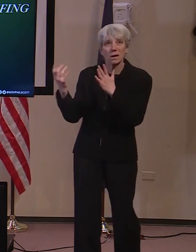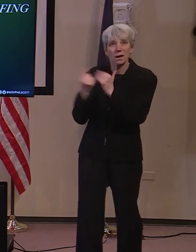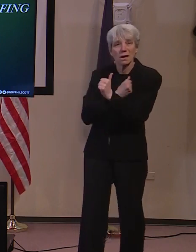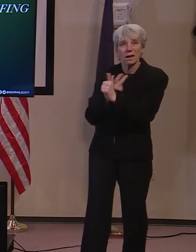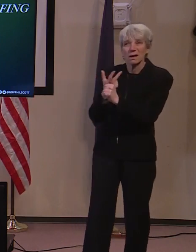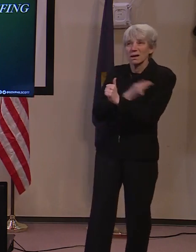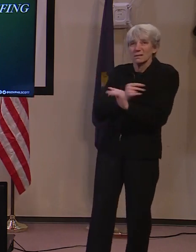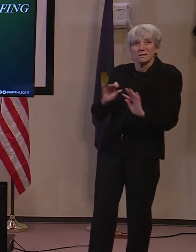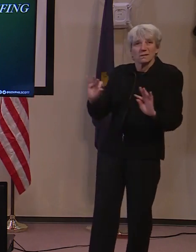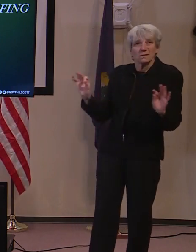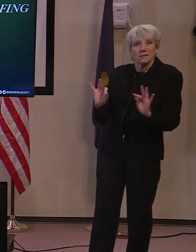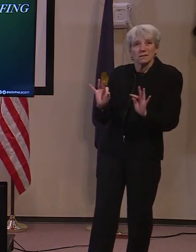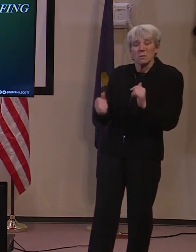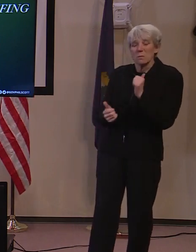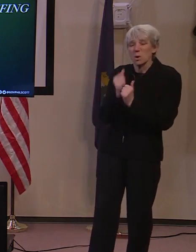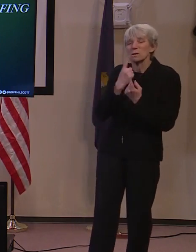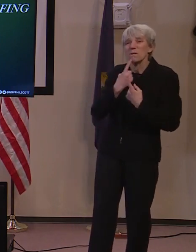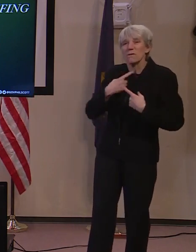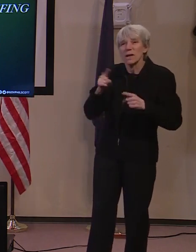virus and protect your community.